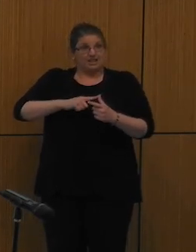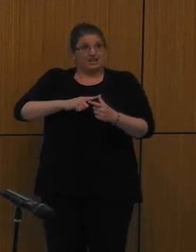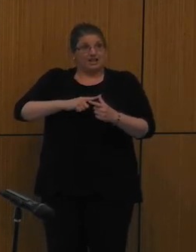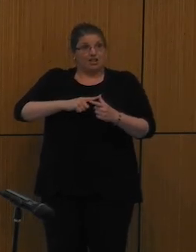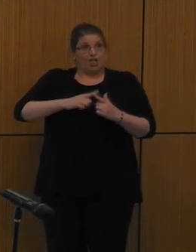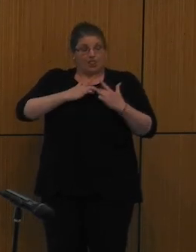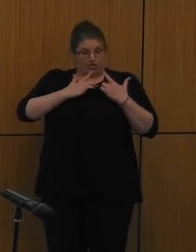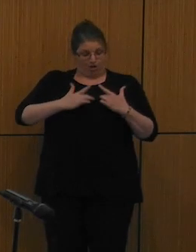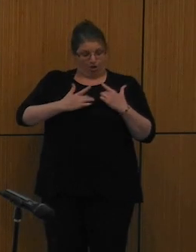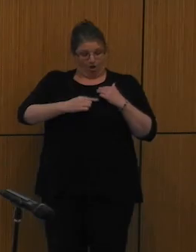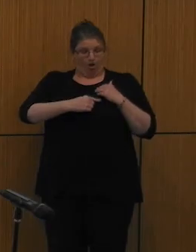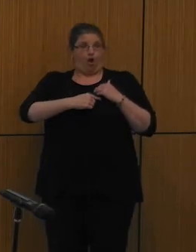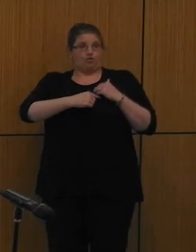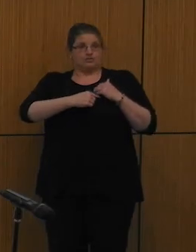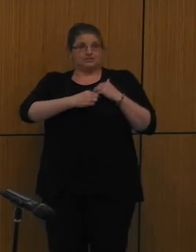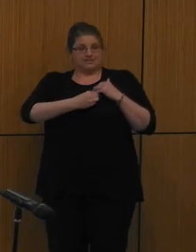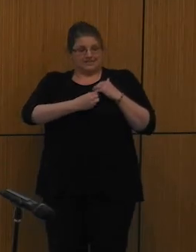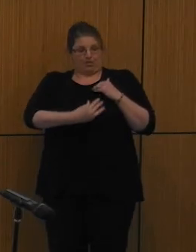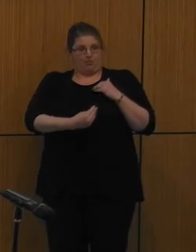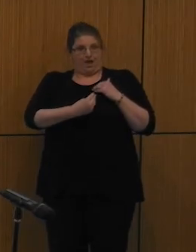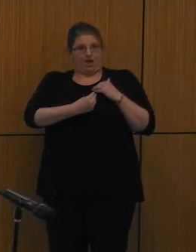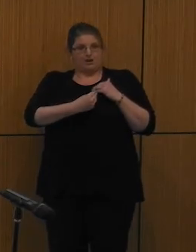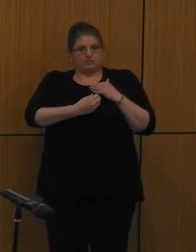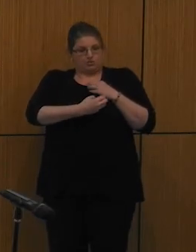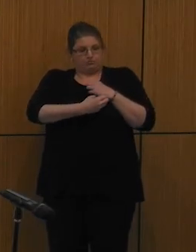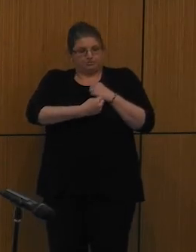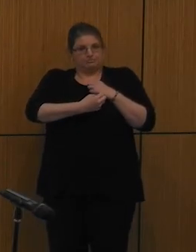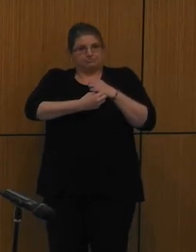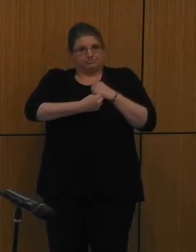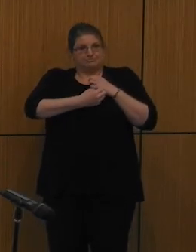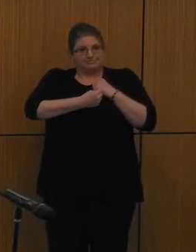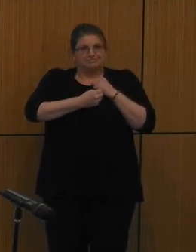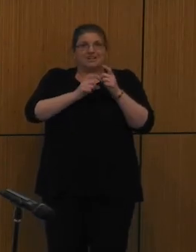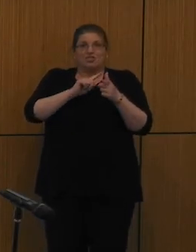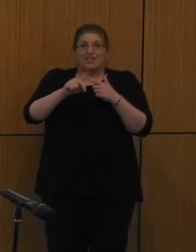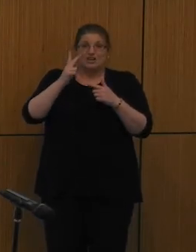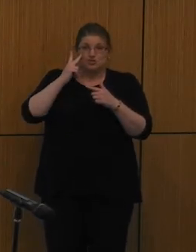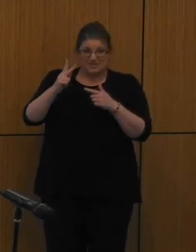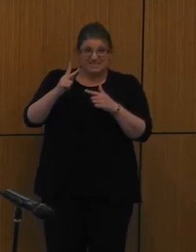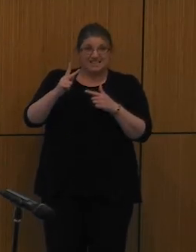And so that's why we have the contraction starting there. And so you can see when you plot that you also get